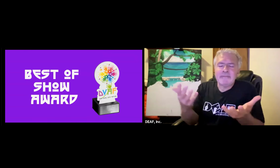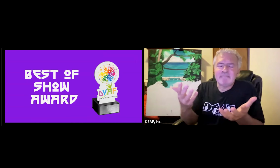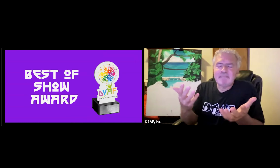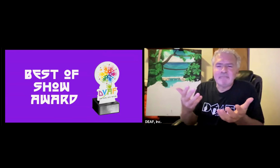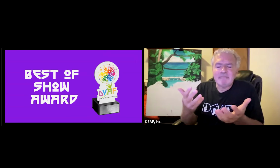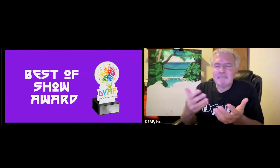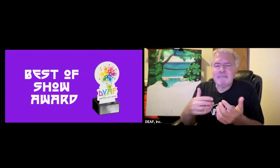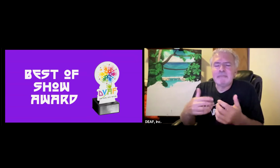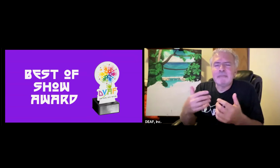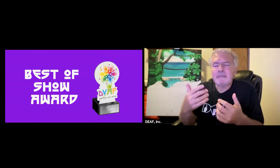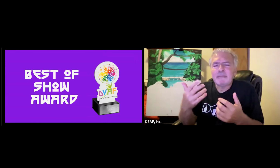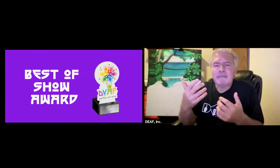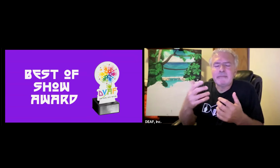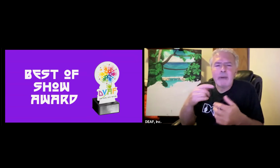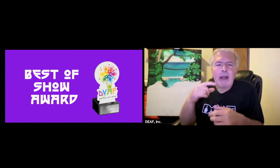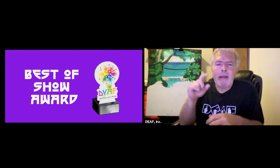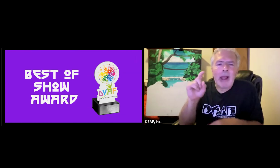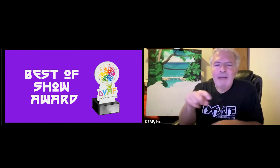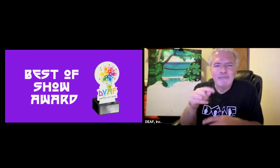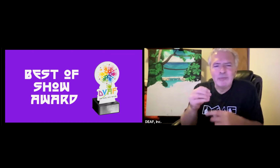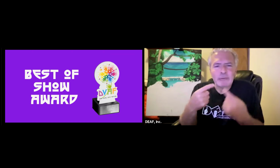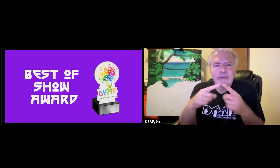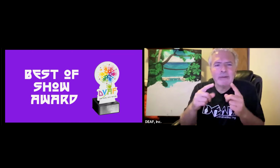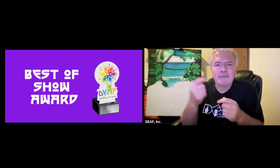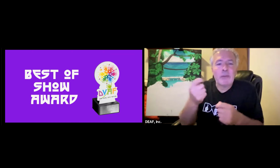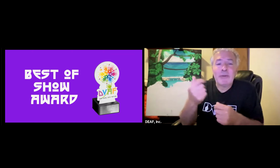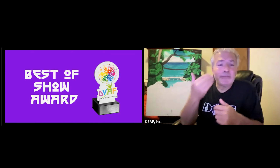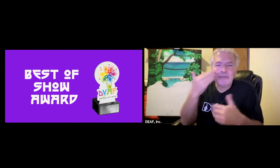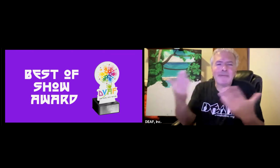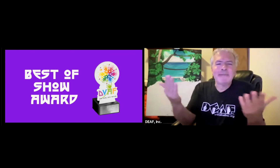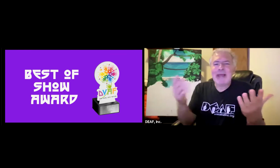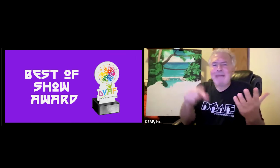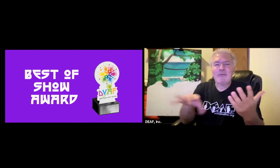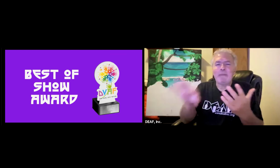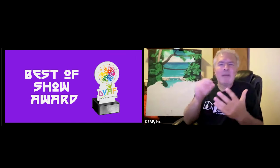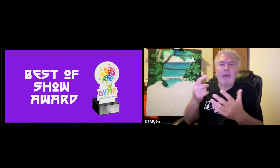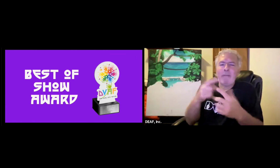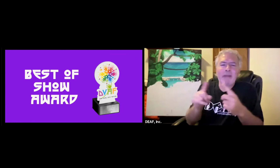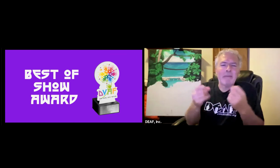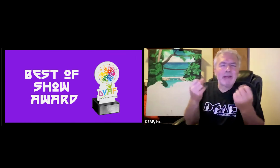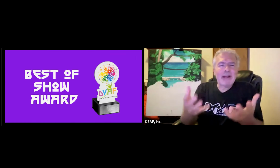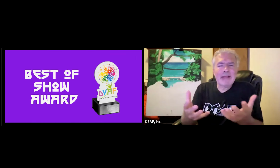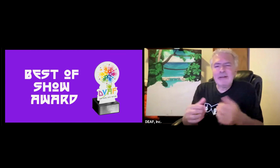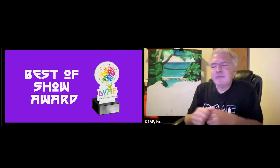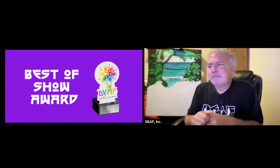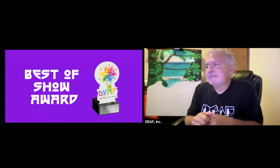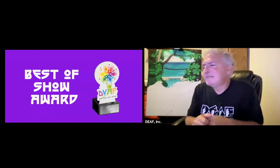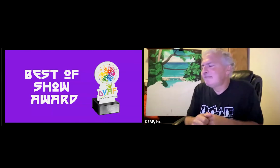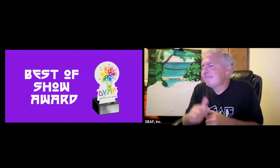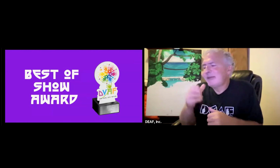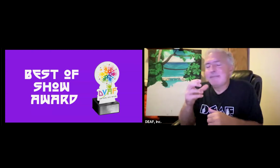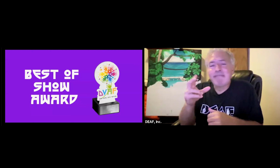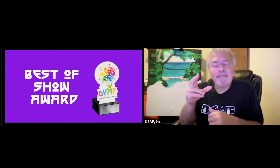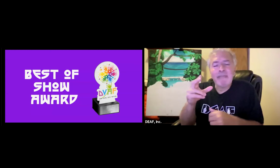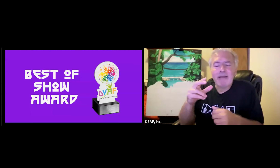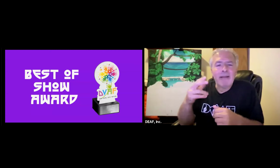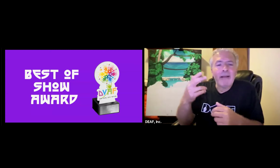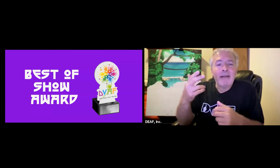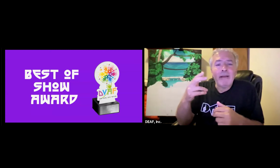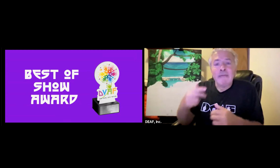Again, I don't want to have to announce just one winner, because there were so many that were so great.